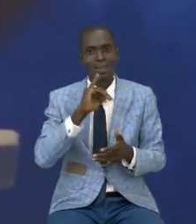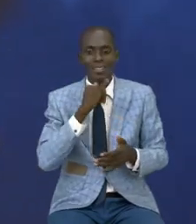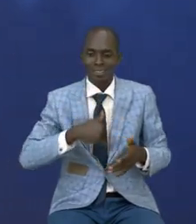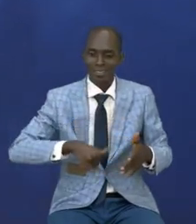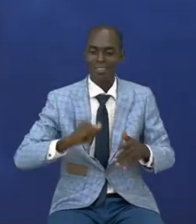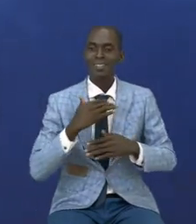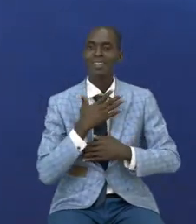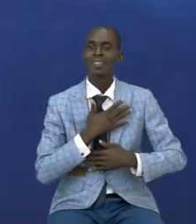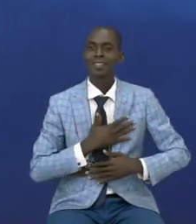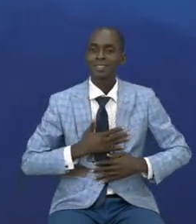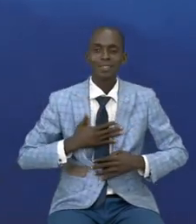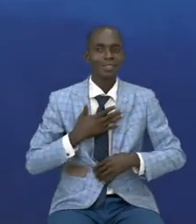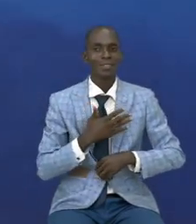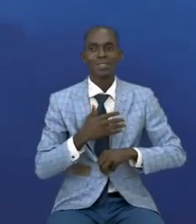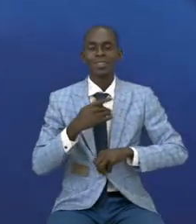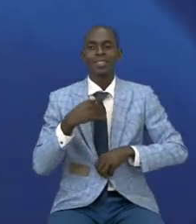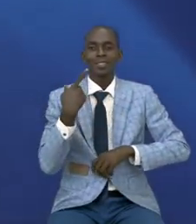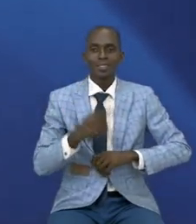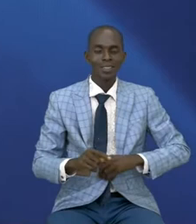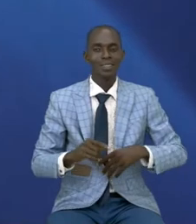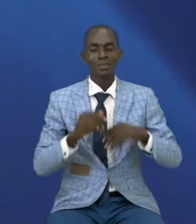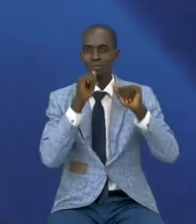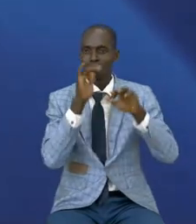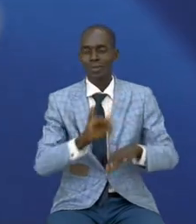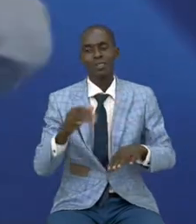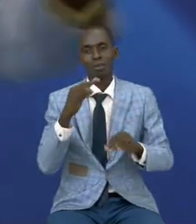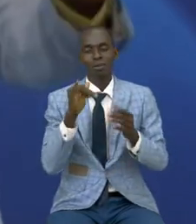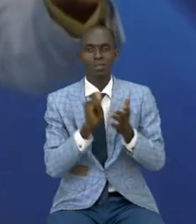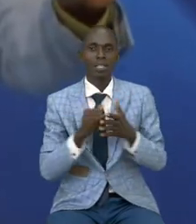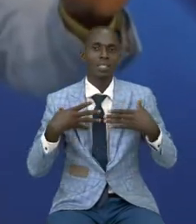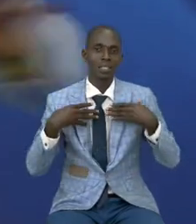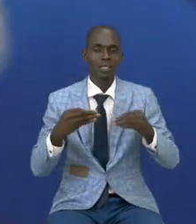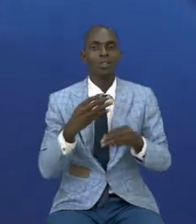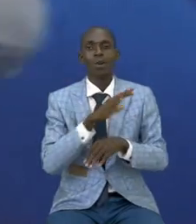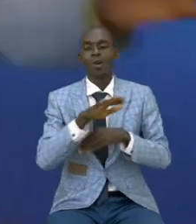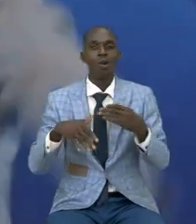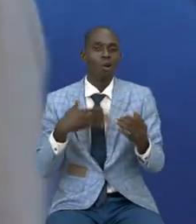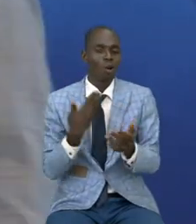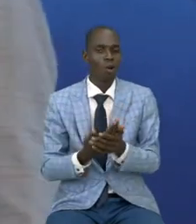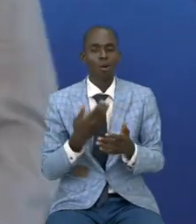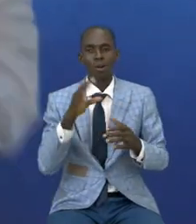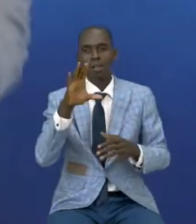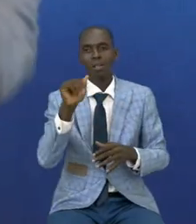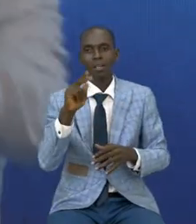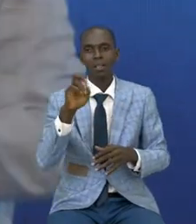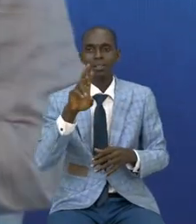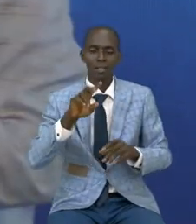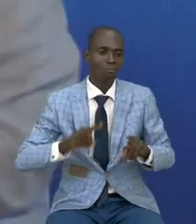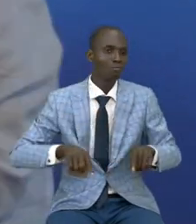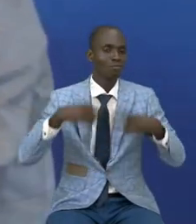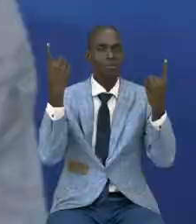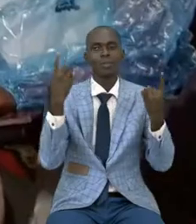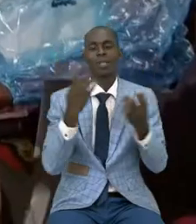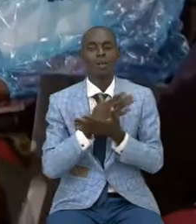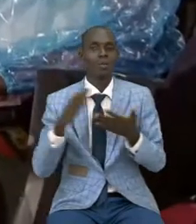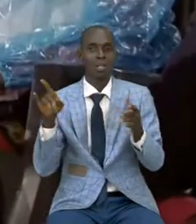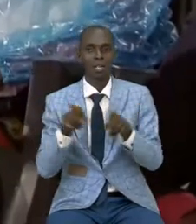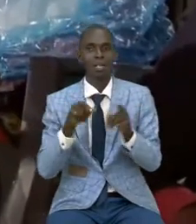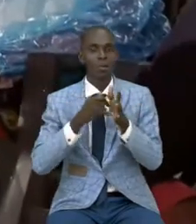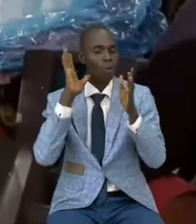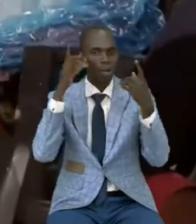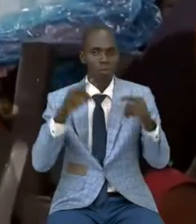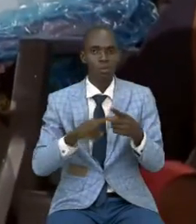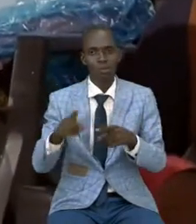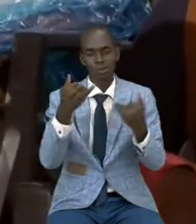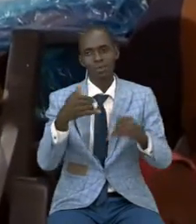the effects of the healing all pains gone cancer gone like it will happen to you tonight i said